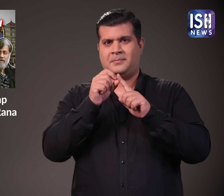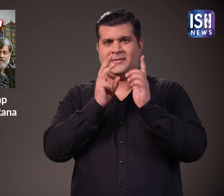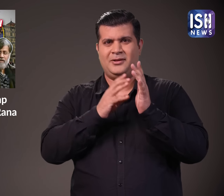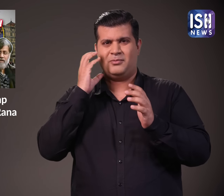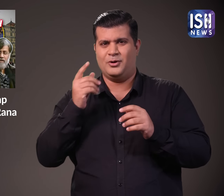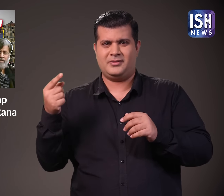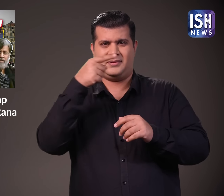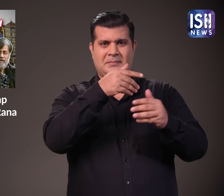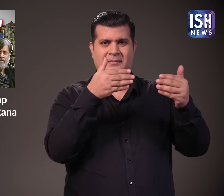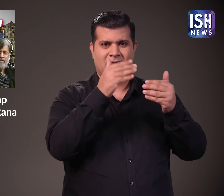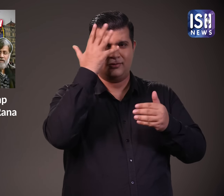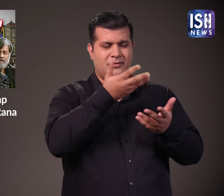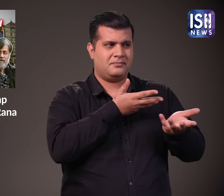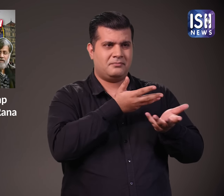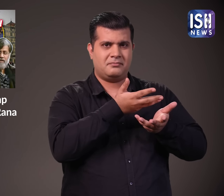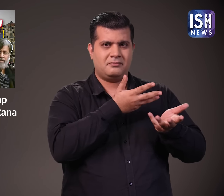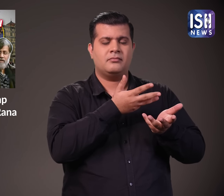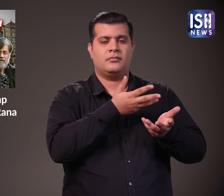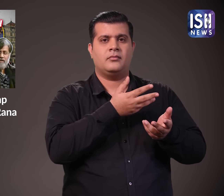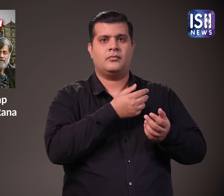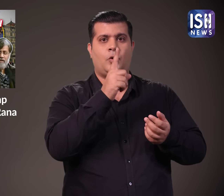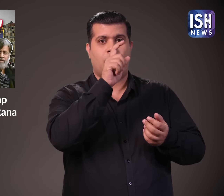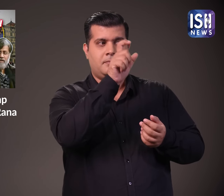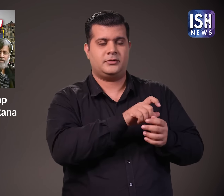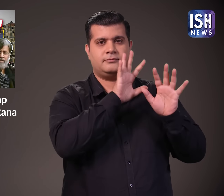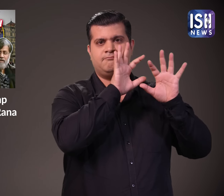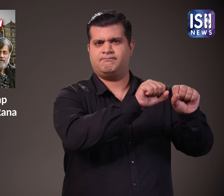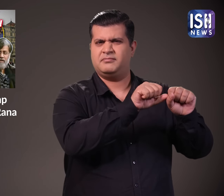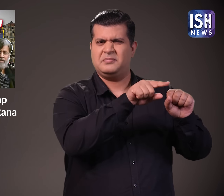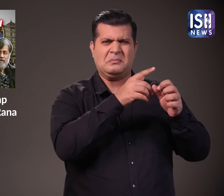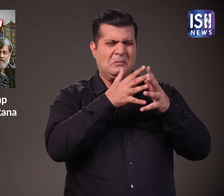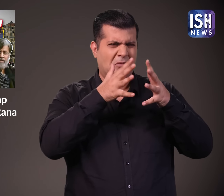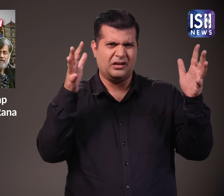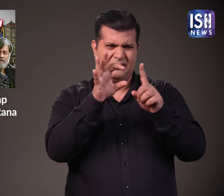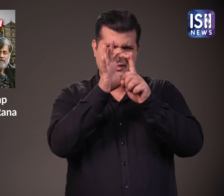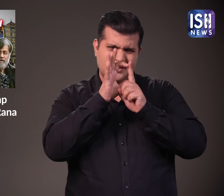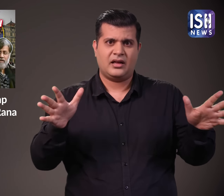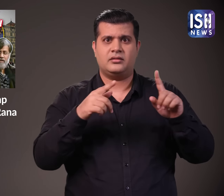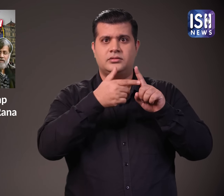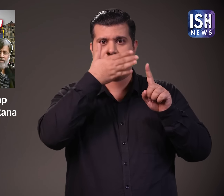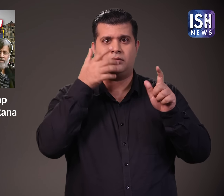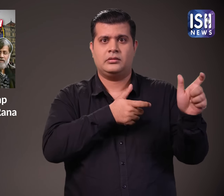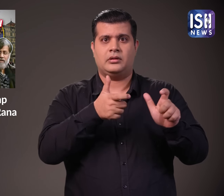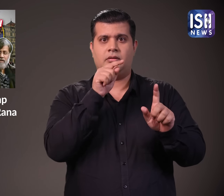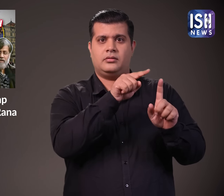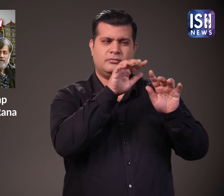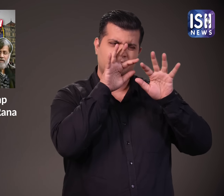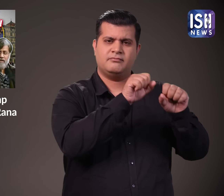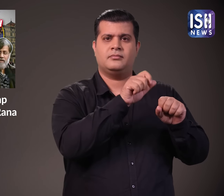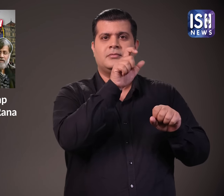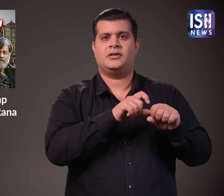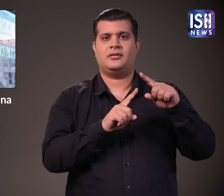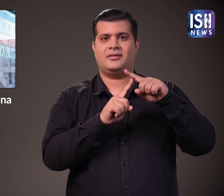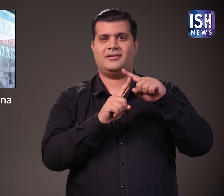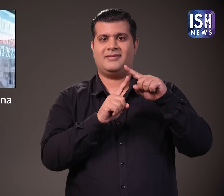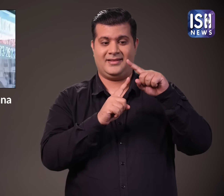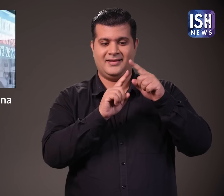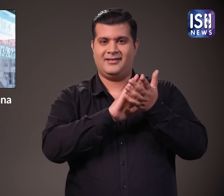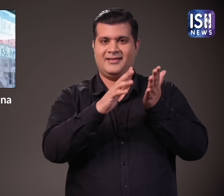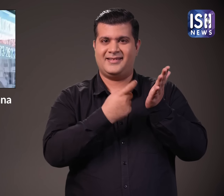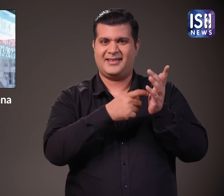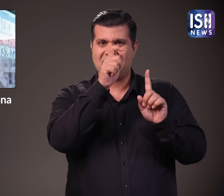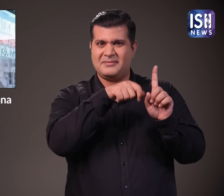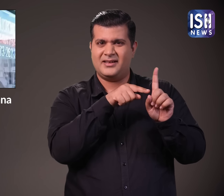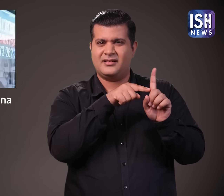When PM Modi recently met Trump, they discussed about the most-wanted terrorist, Tahawwur Hussain Rana.